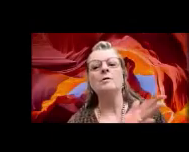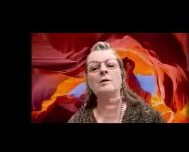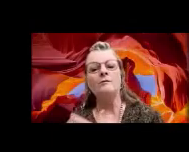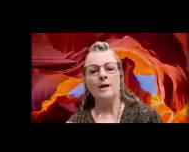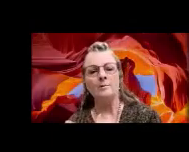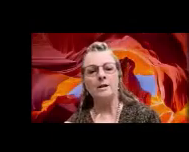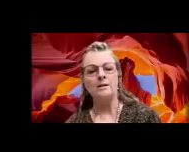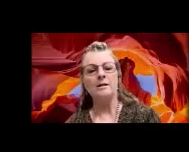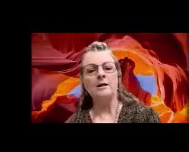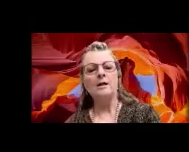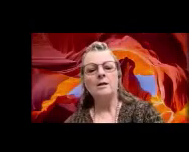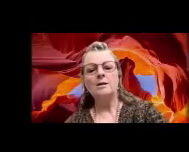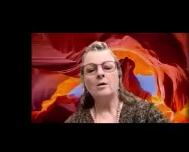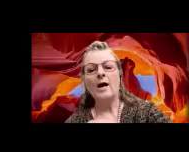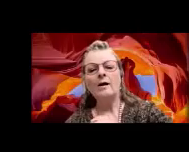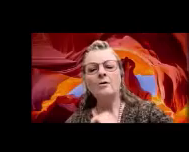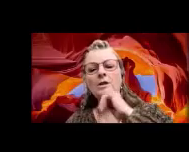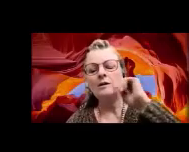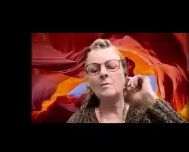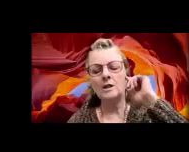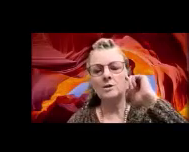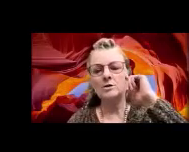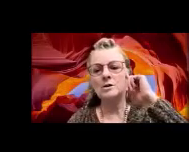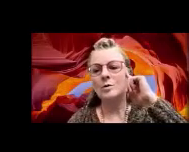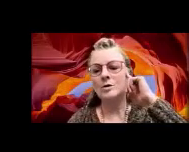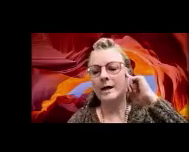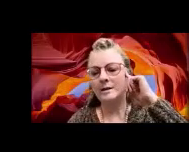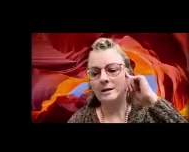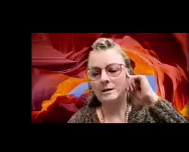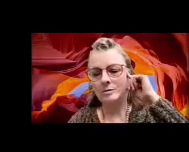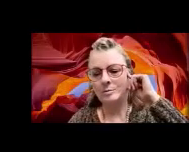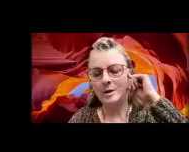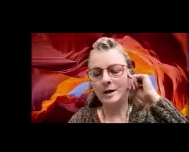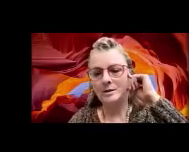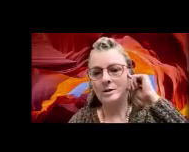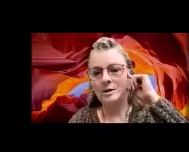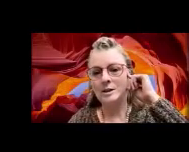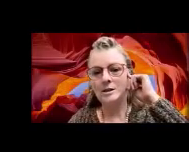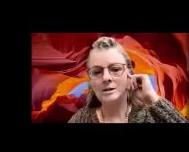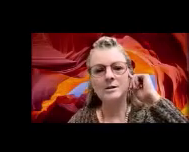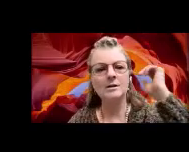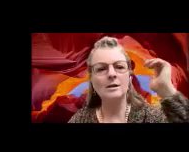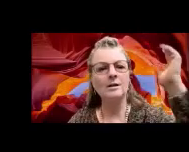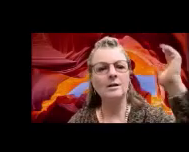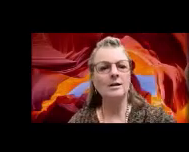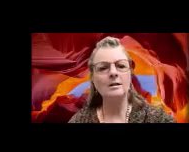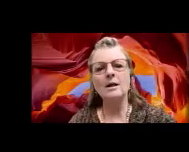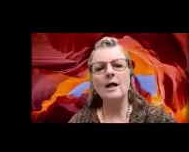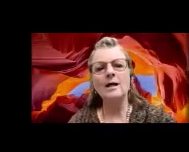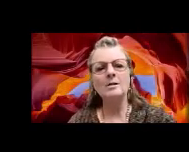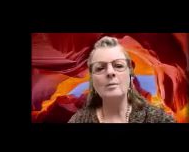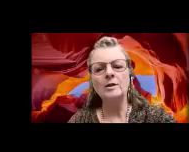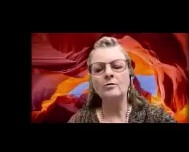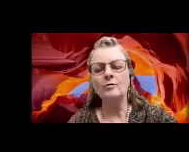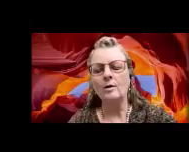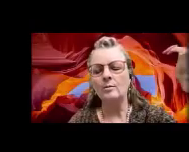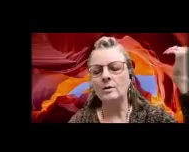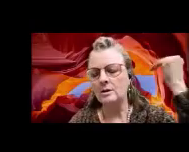could be families, so accuracy of measures is more likely to apply to clinicians, and this is the ADOS module four, which is